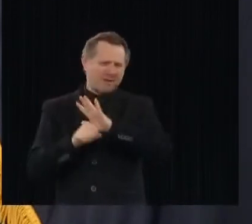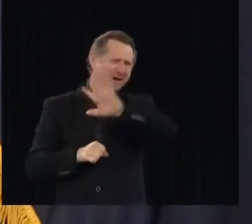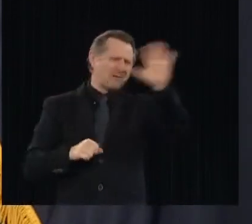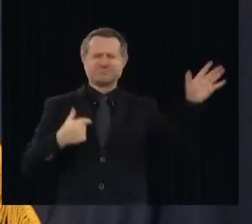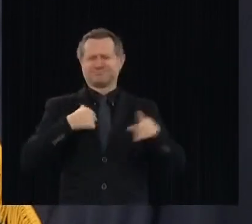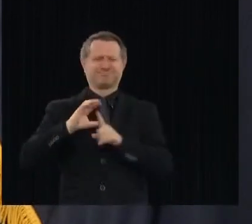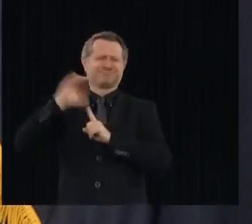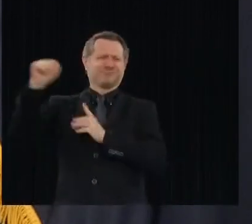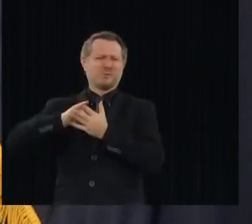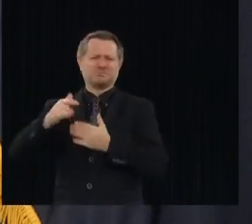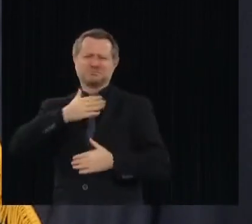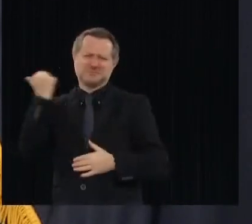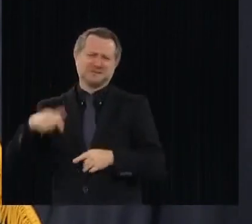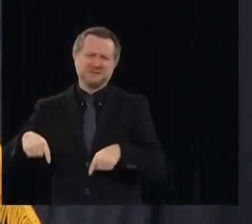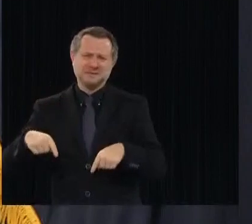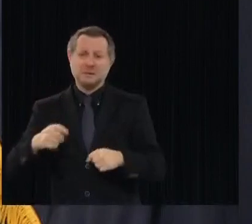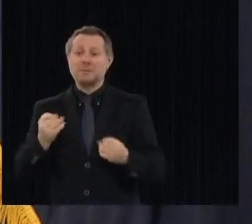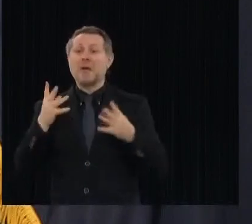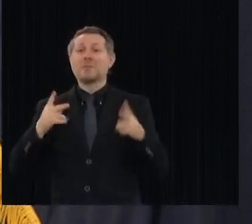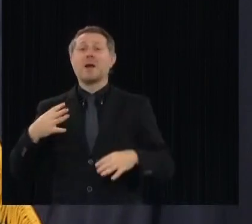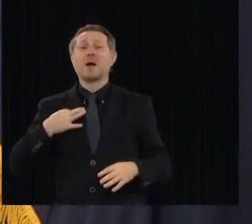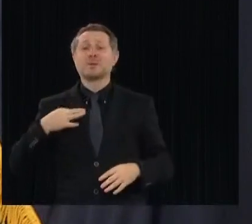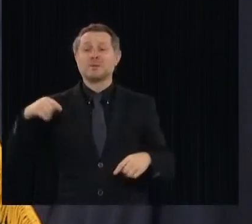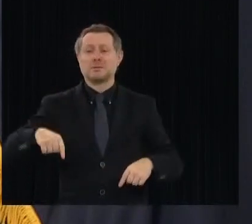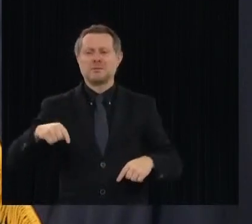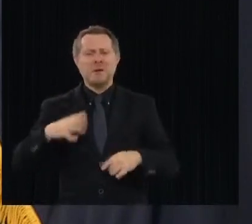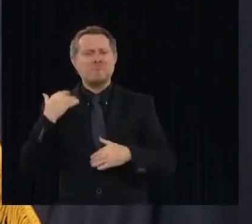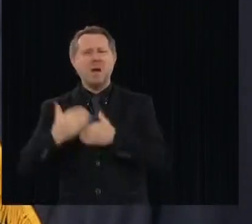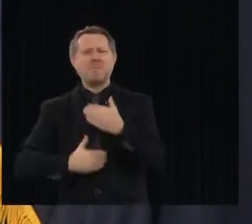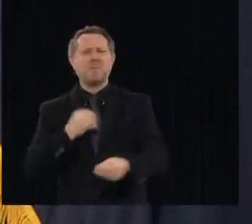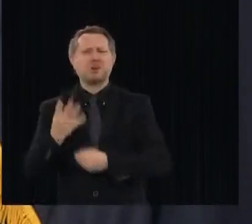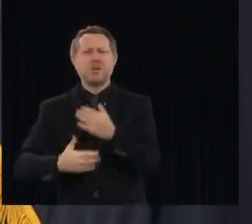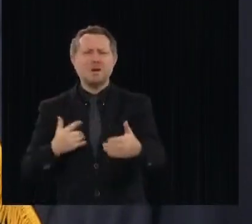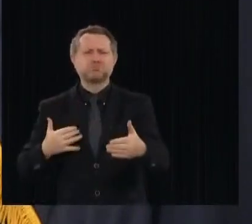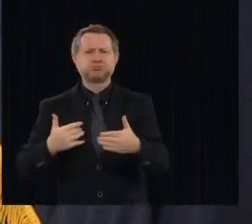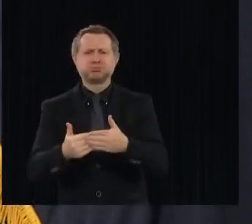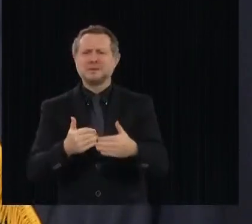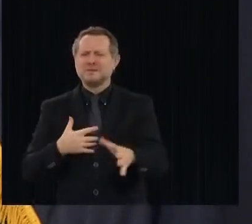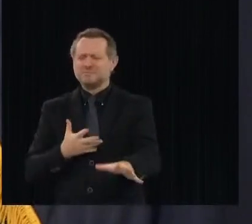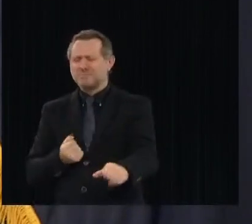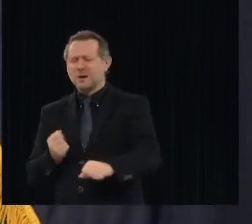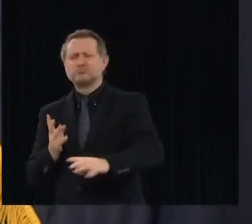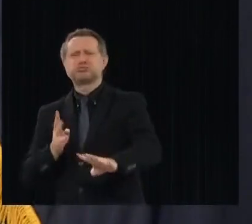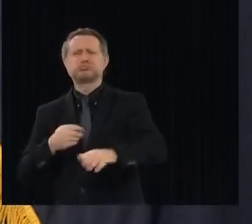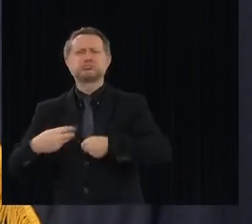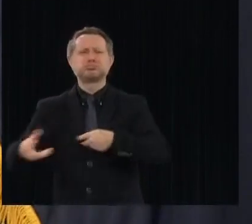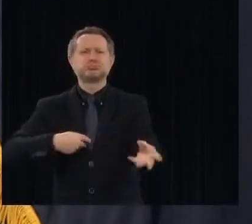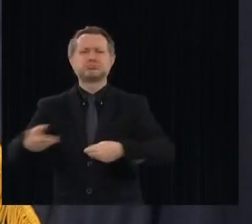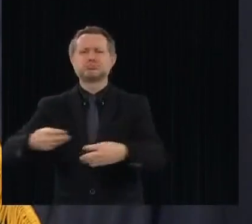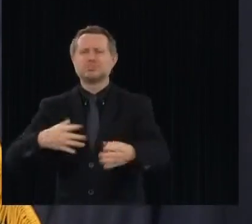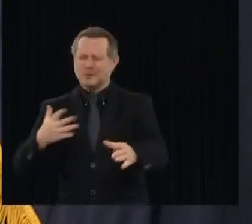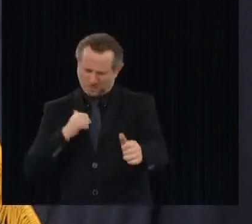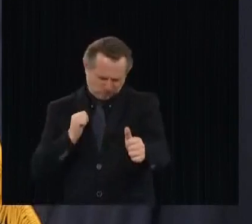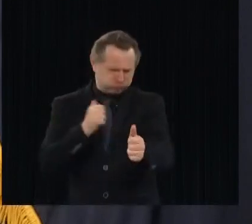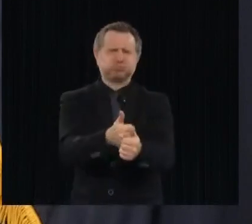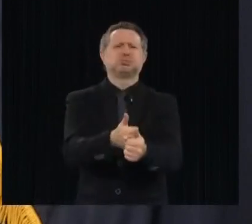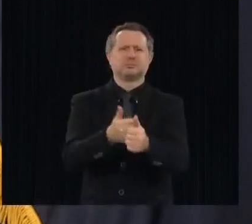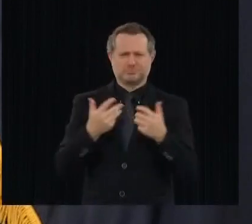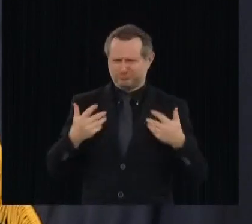SO EVERY STATE IS DOING THIS. IF YOU LOOK AT WHAT WE'VE DONE COMPARED TO THE OTHER STATES, IT'S NOT EVEN CLOSE.